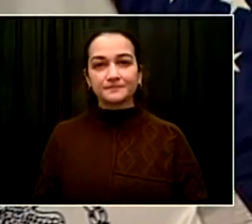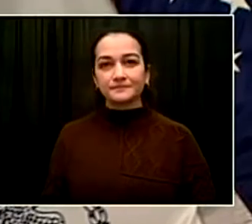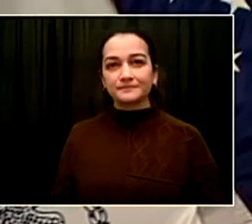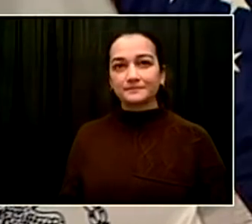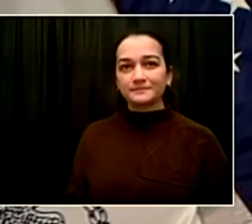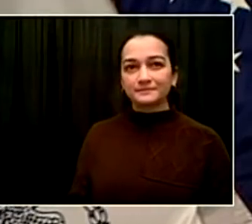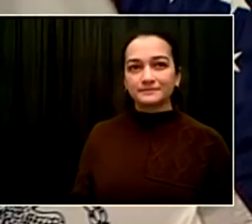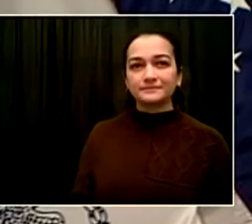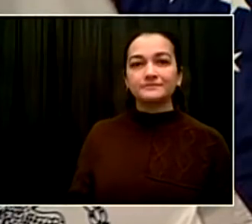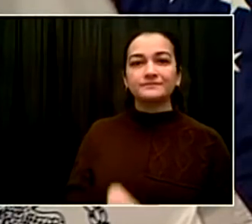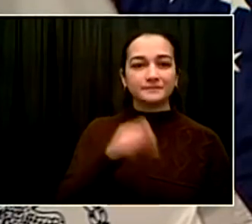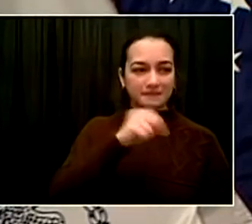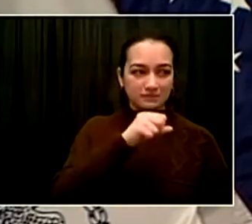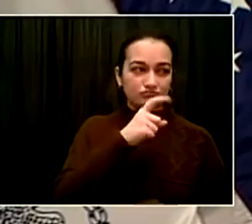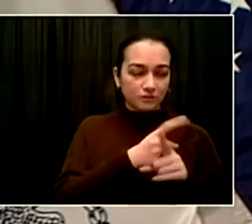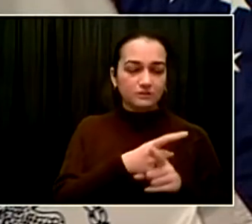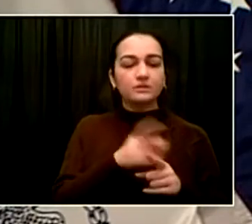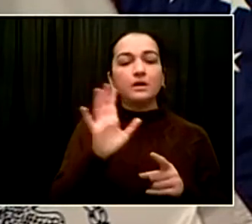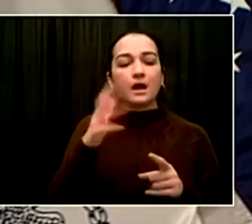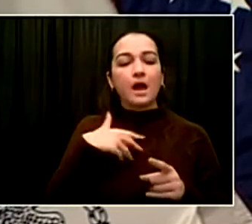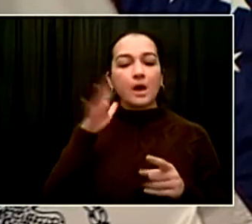LIST.